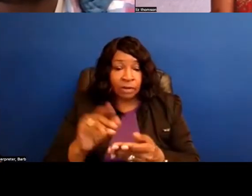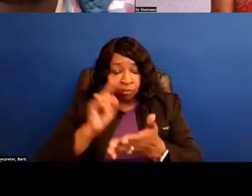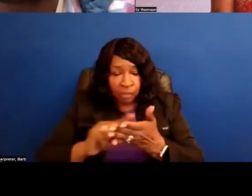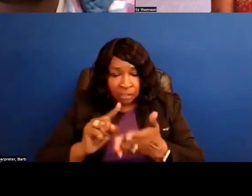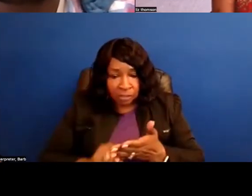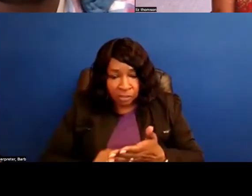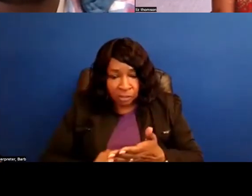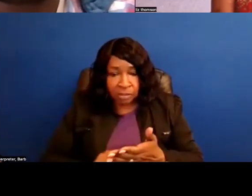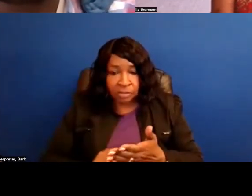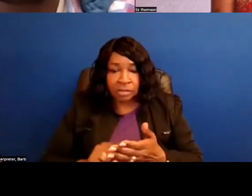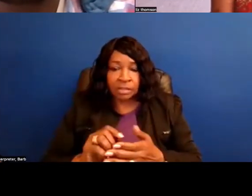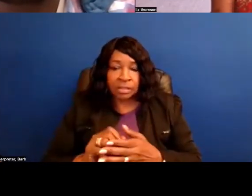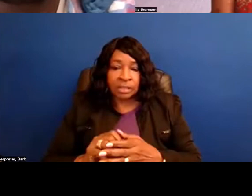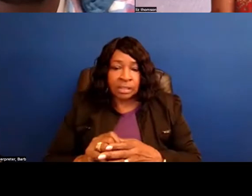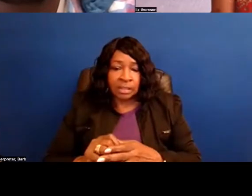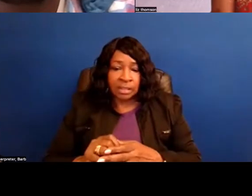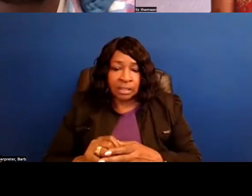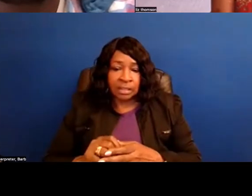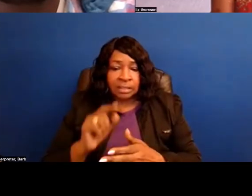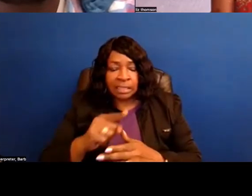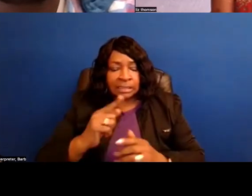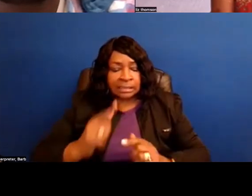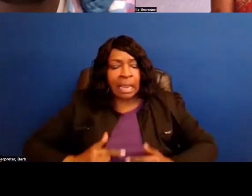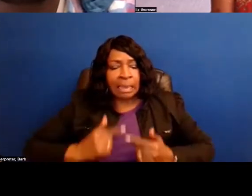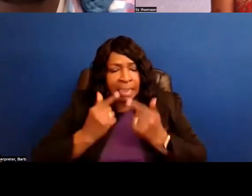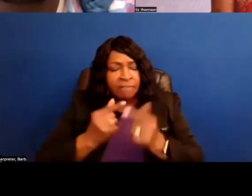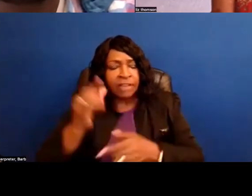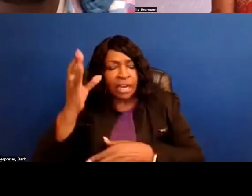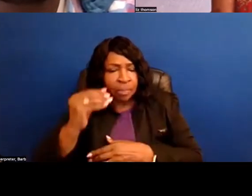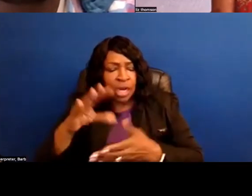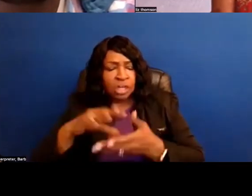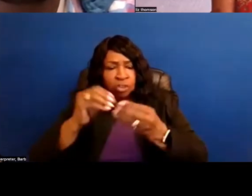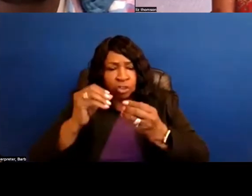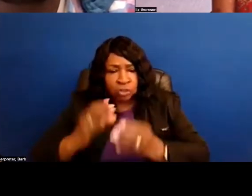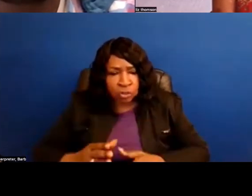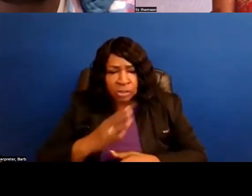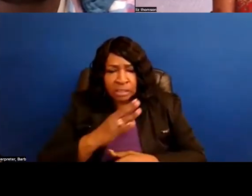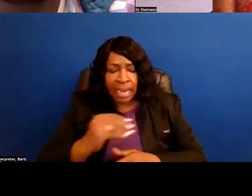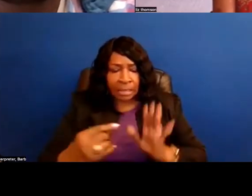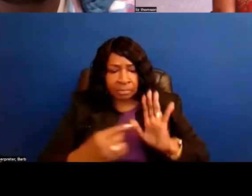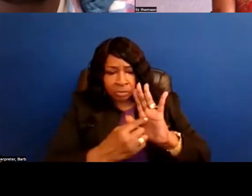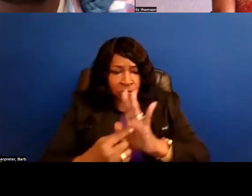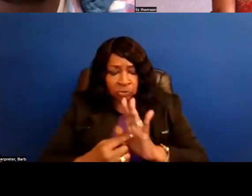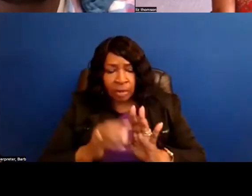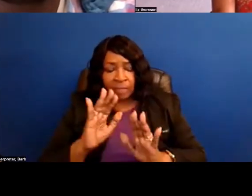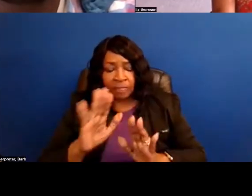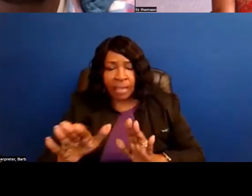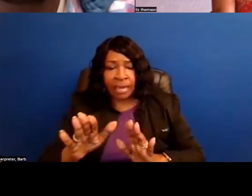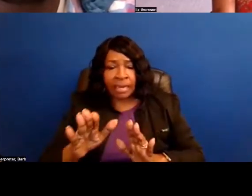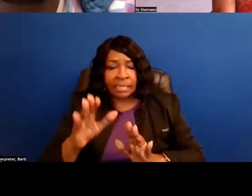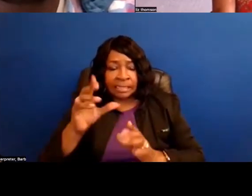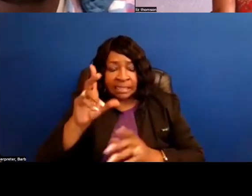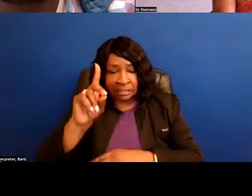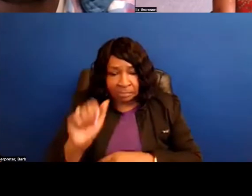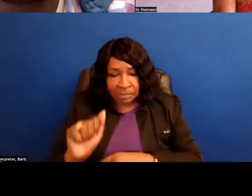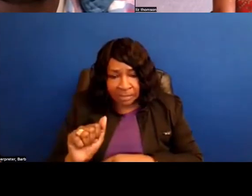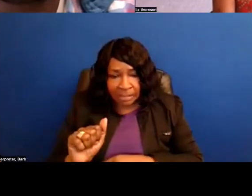centering the lived experiences of students disclosing their disabilities to professors and administrators.